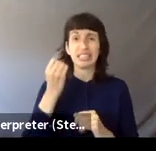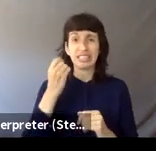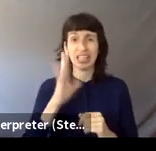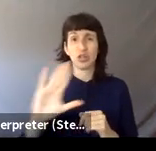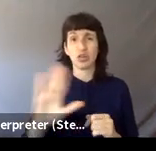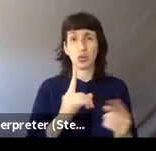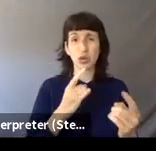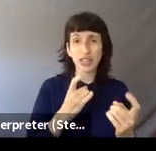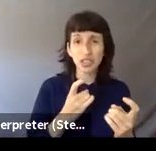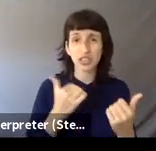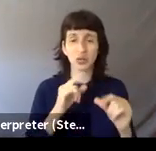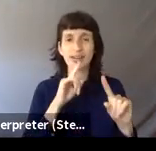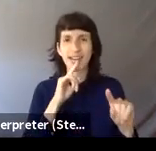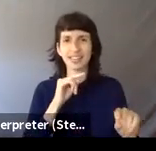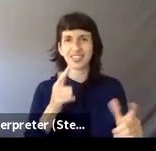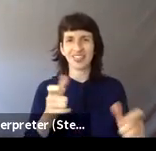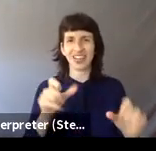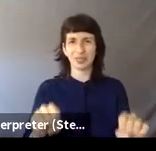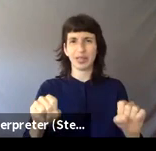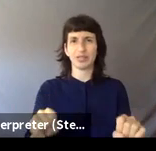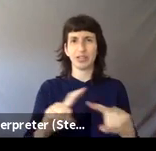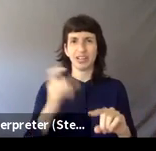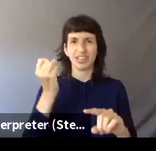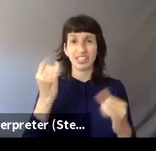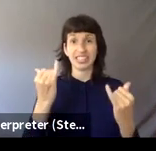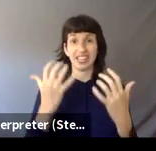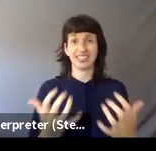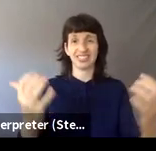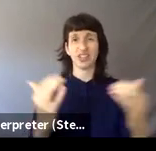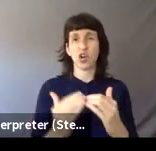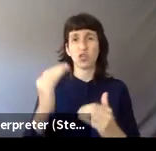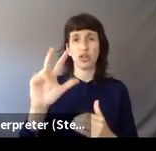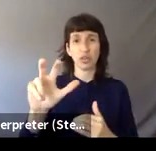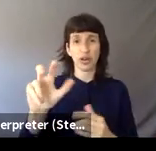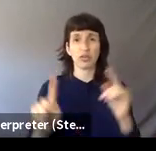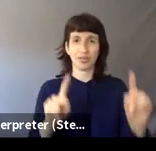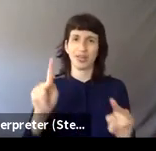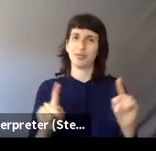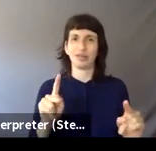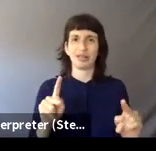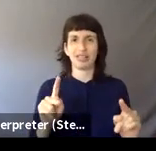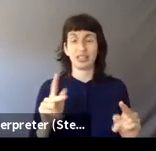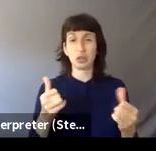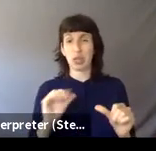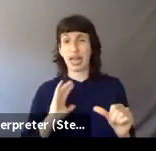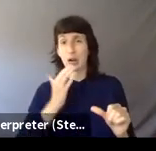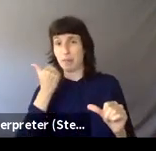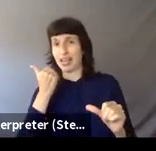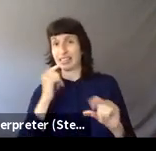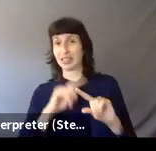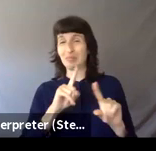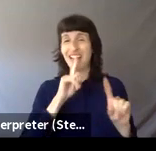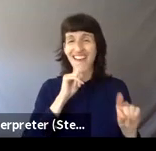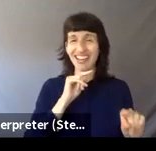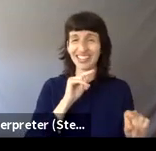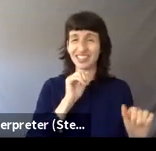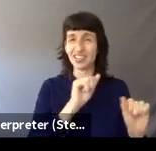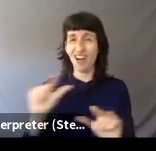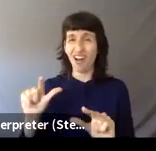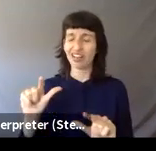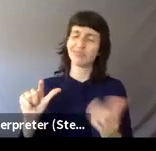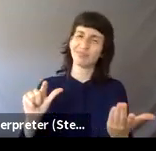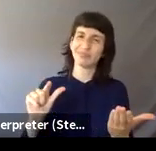If we could try to keep the Q&A to Microsoft, we might be showing other features and tools, and we probably just won't be able to get to questions outside of the Teams platform. Just